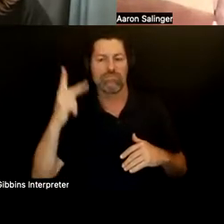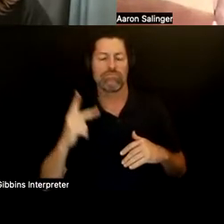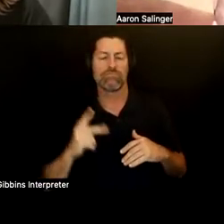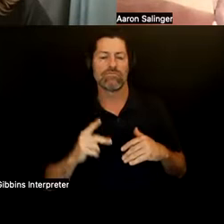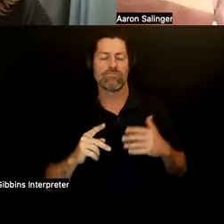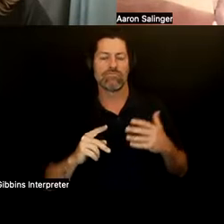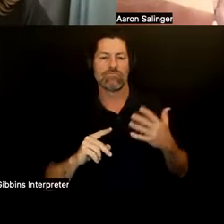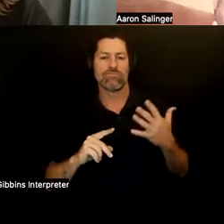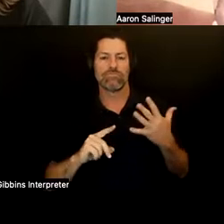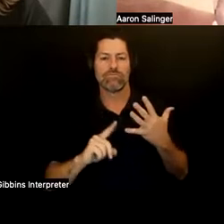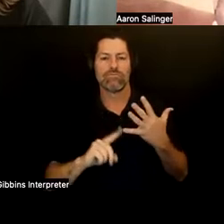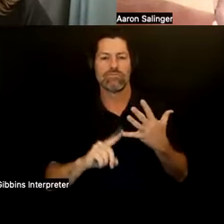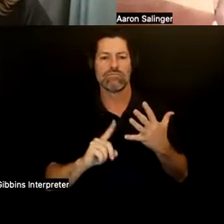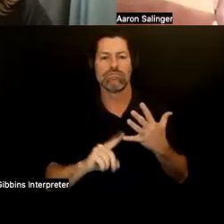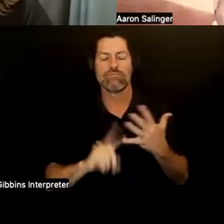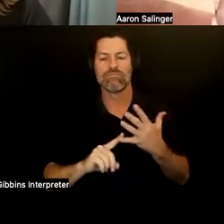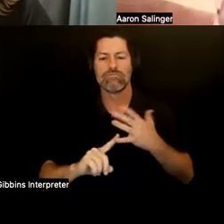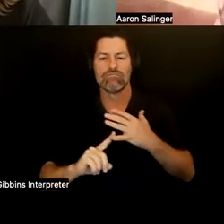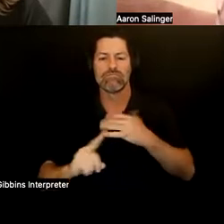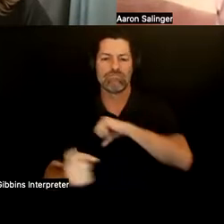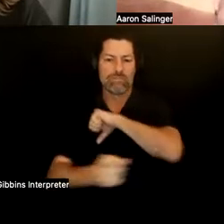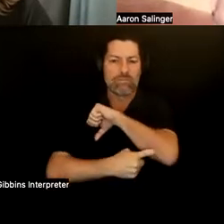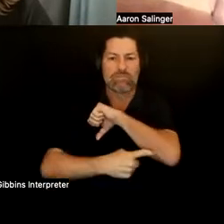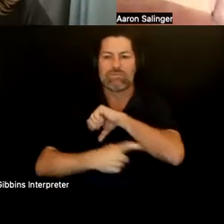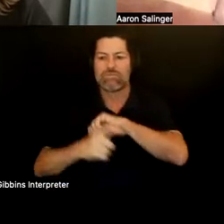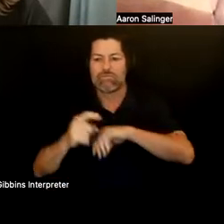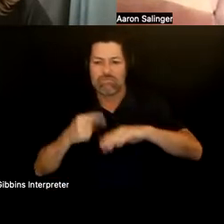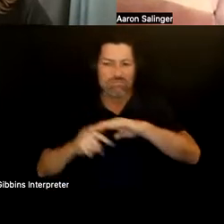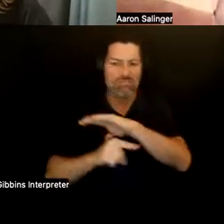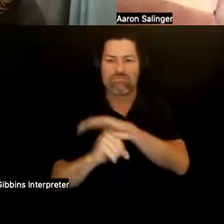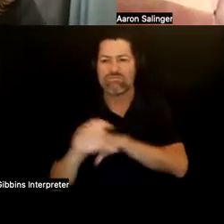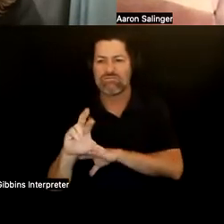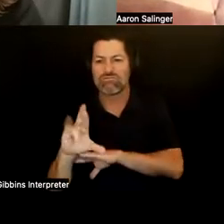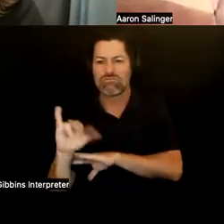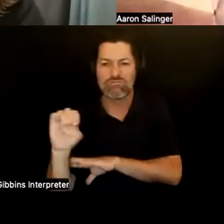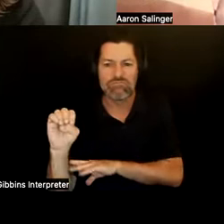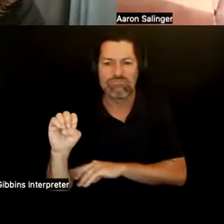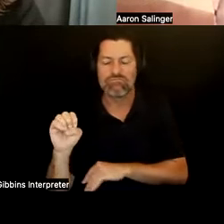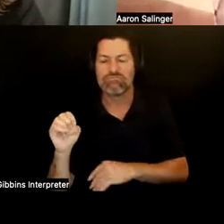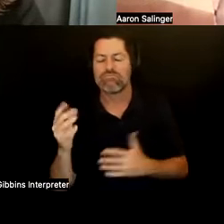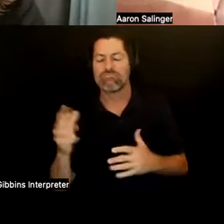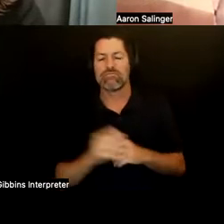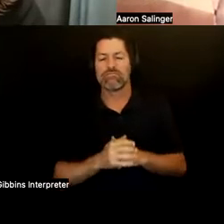of vice, and crime, neglect of human needs oppression,